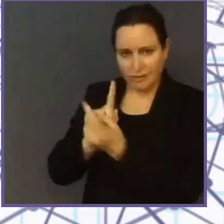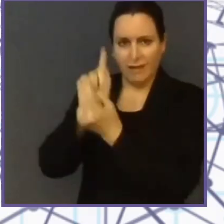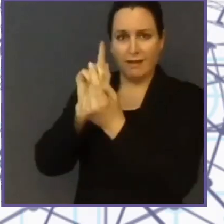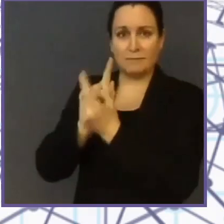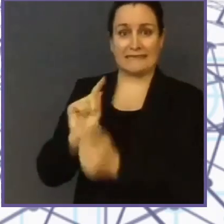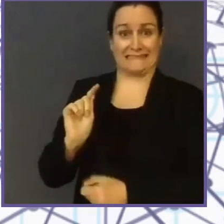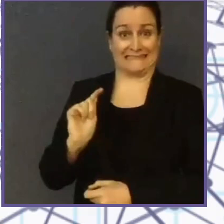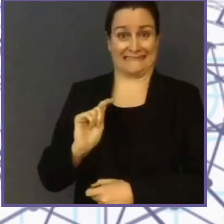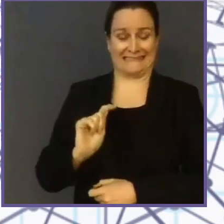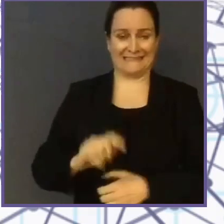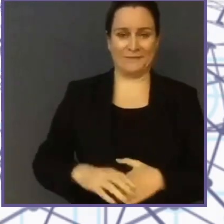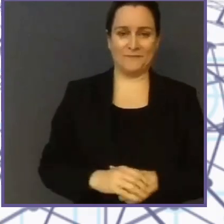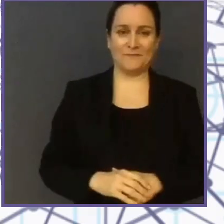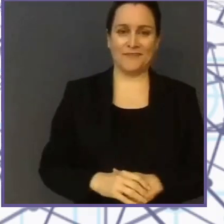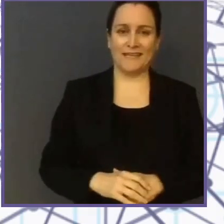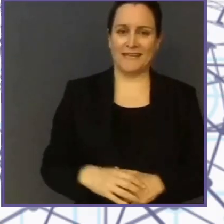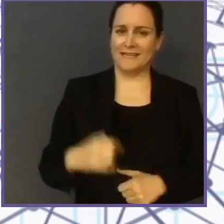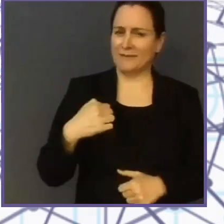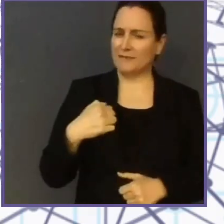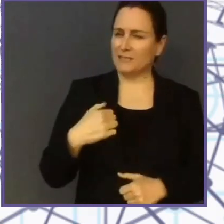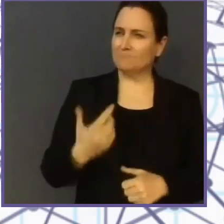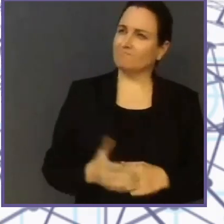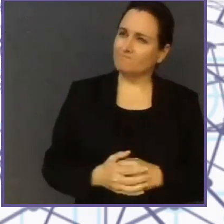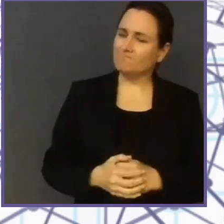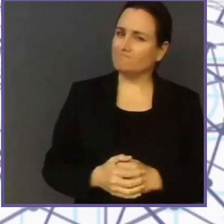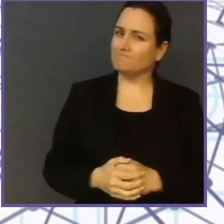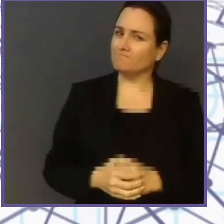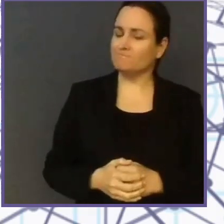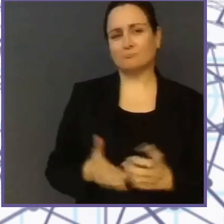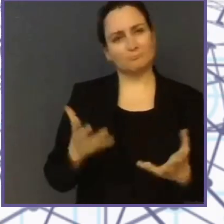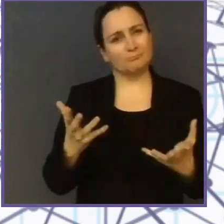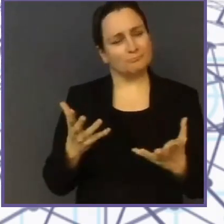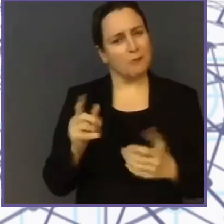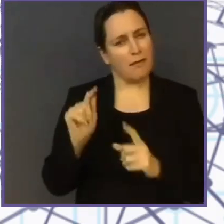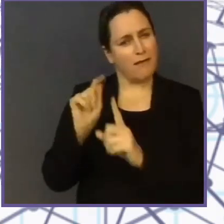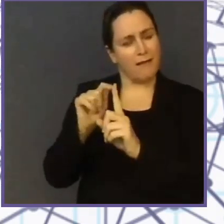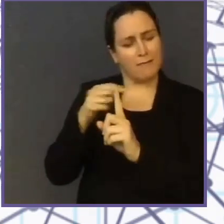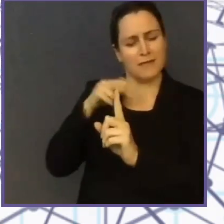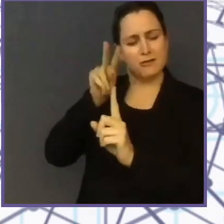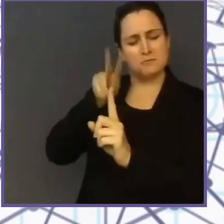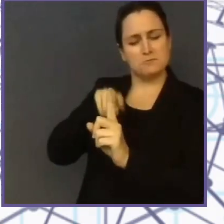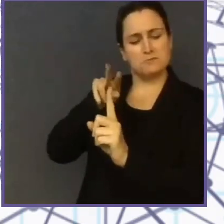and I thought, Oh, this would be great. Maybe he'd like to do this and Julia bobrisky and